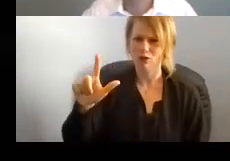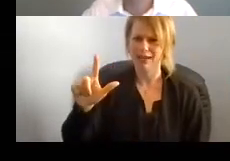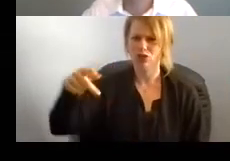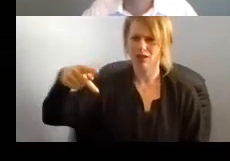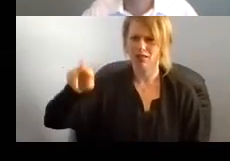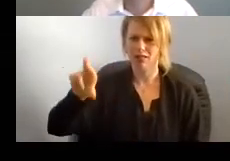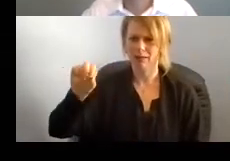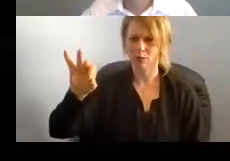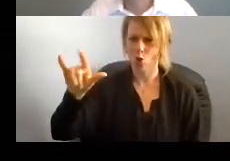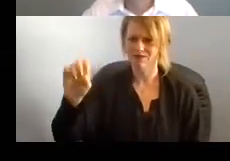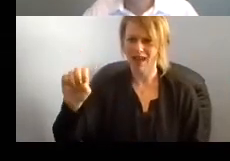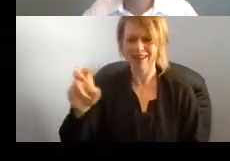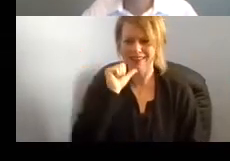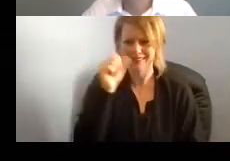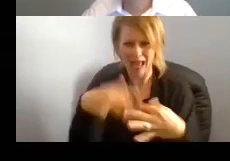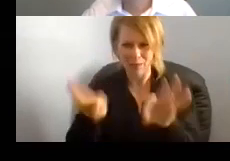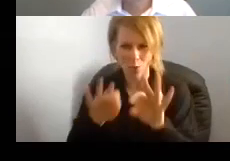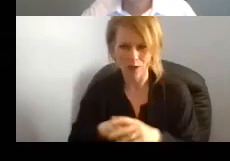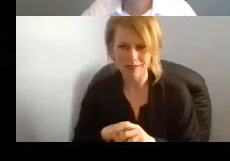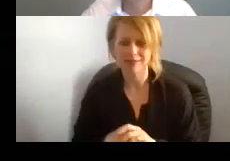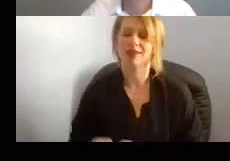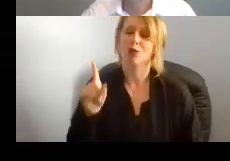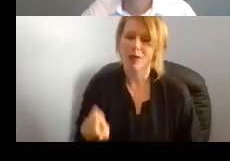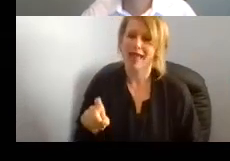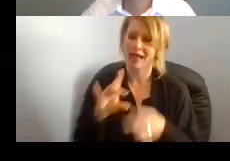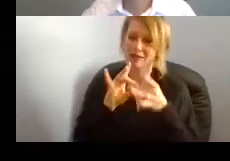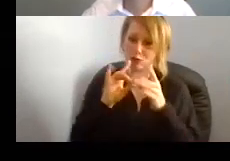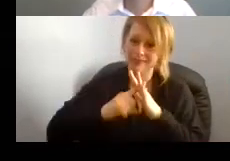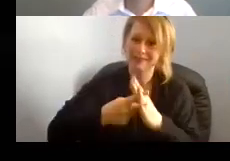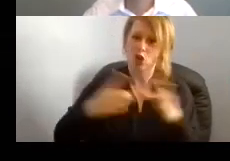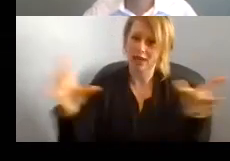And so we have to start connecting with the fact that individuals who have